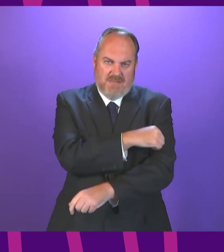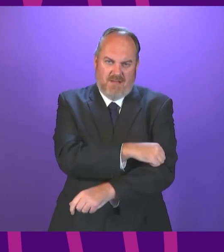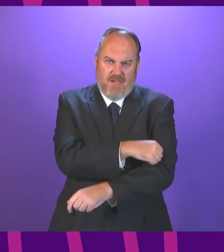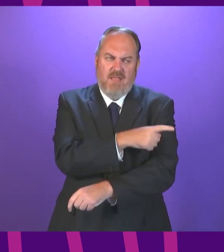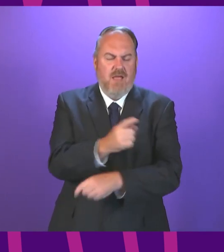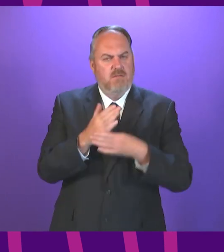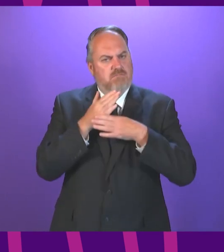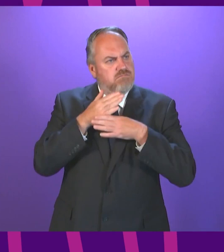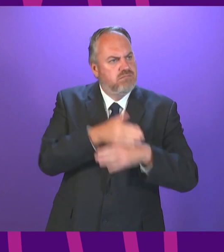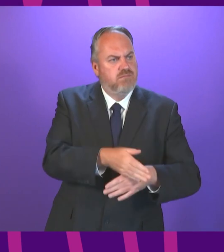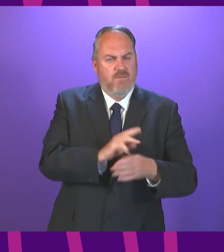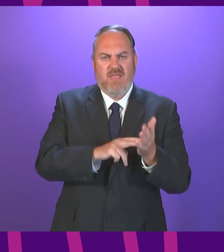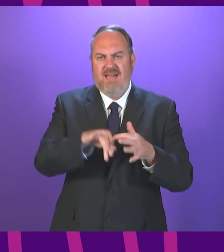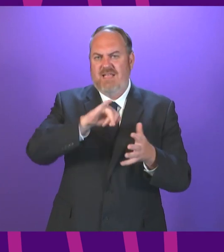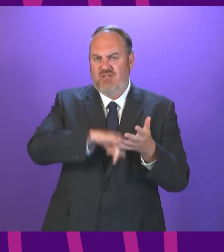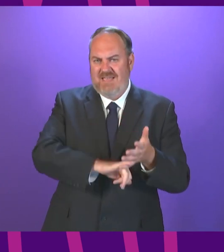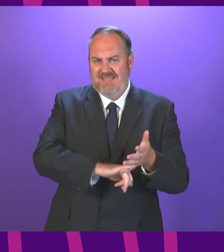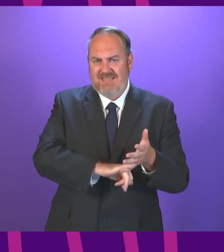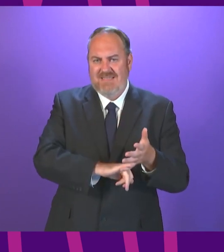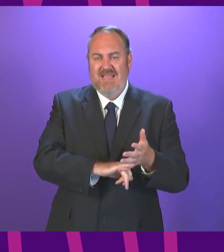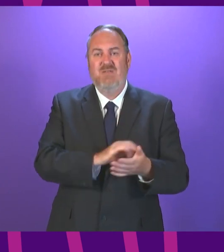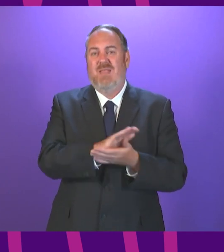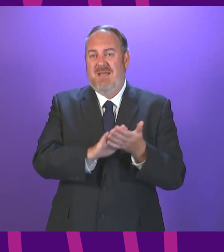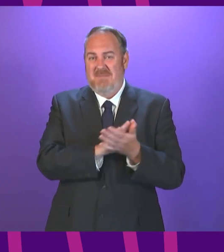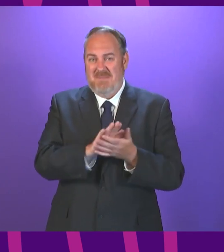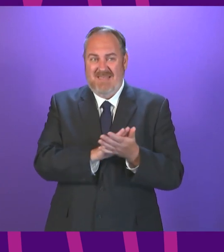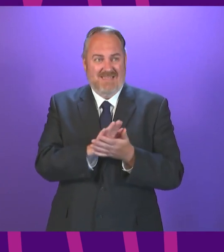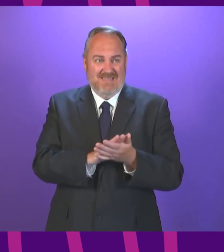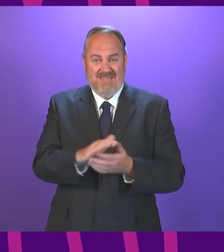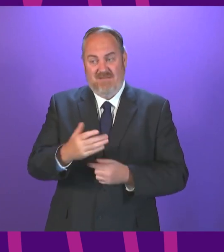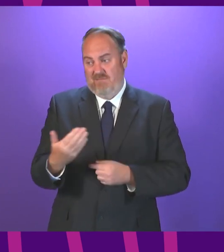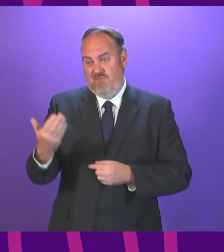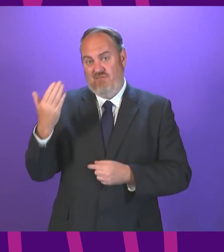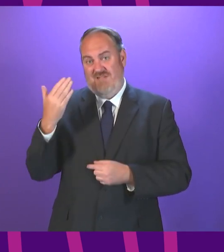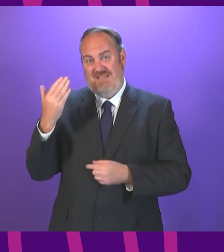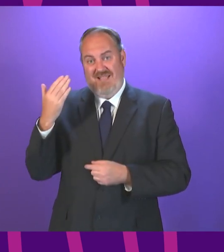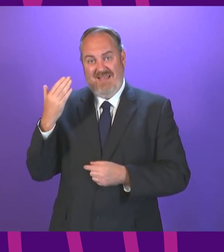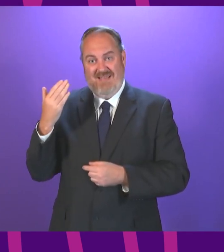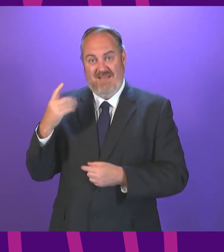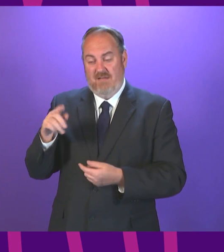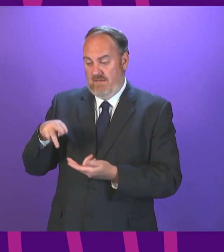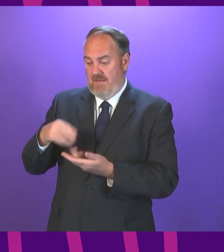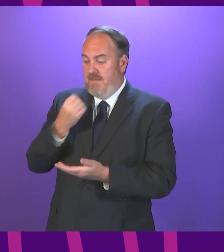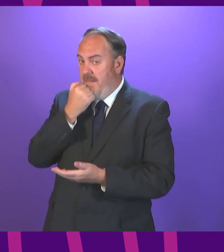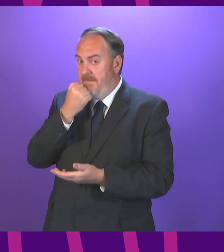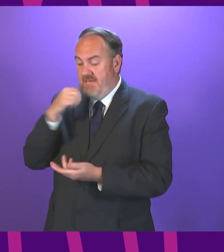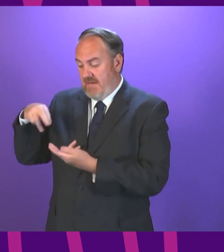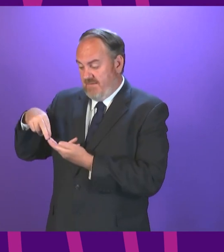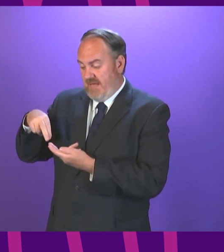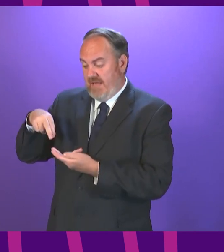171 people with Covid were in hospital and 18 in intensive care; today, the figures are 506 and 42.